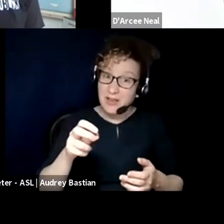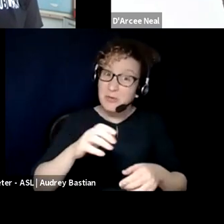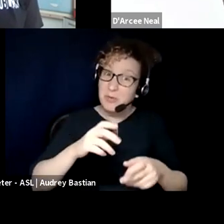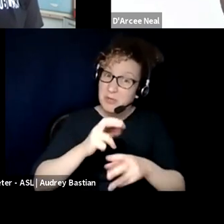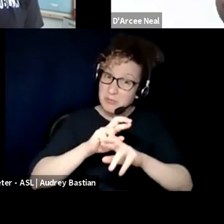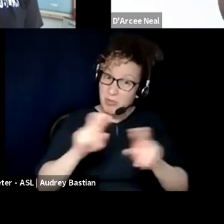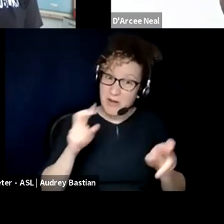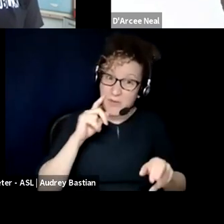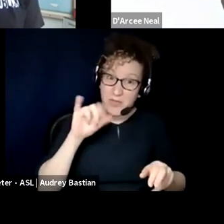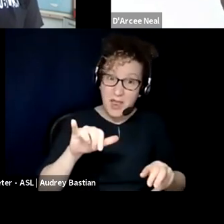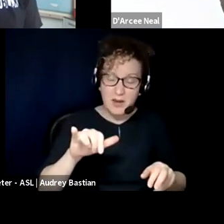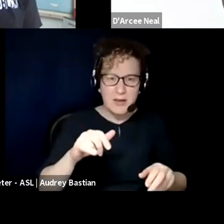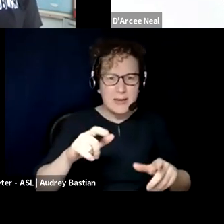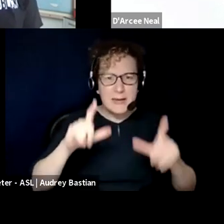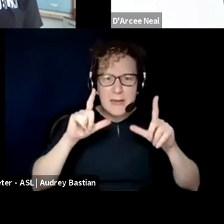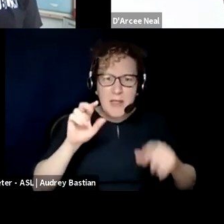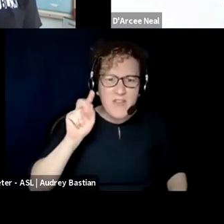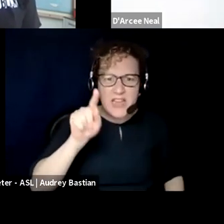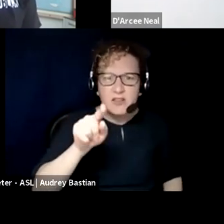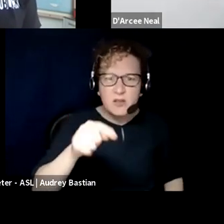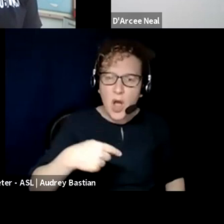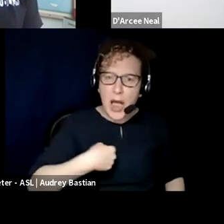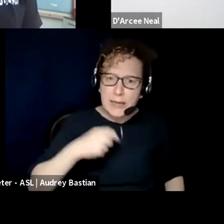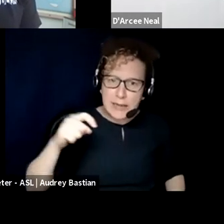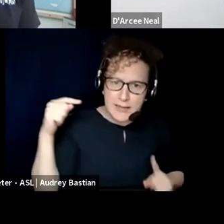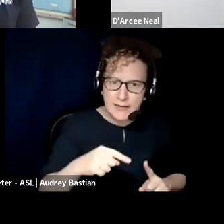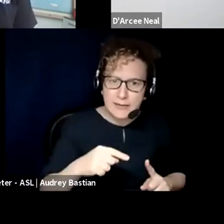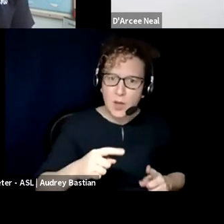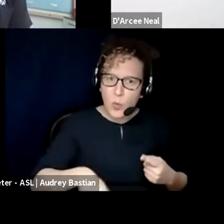faces, getting upfront like with what you need and went and like not hesitating to tell